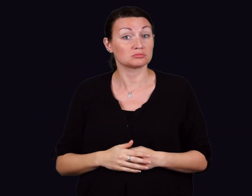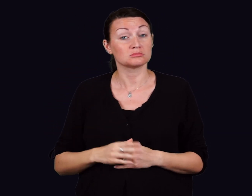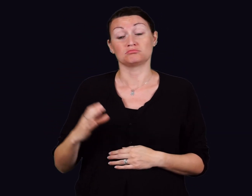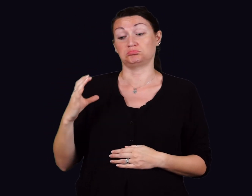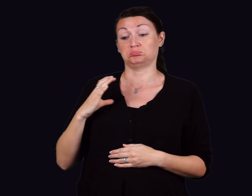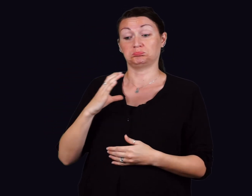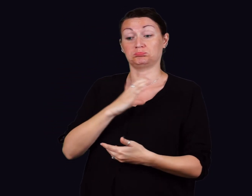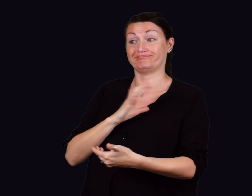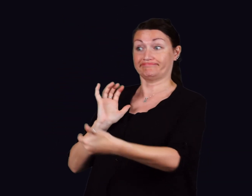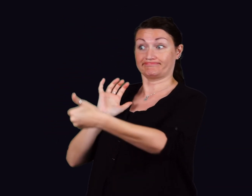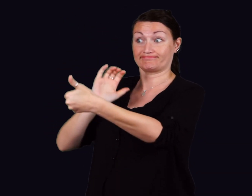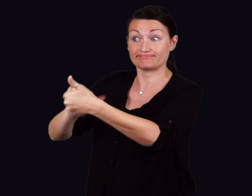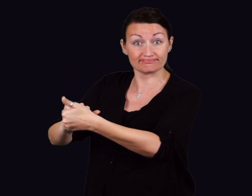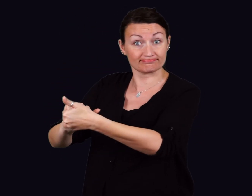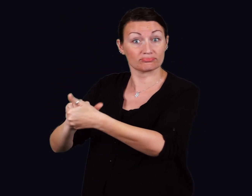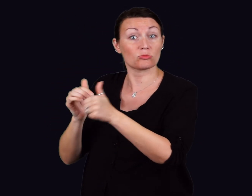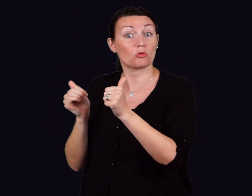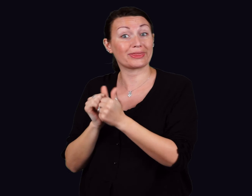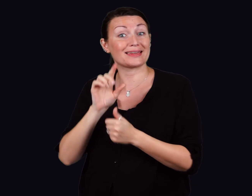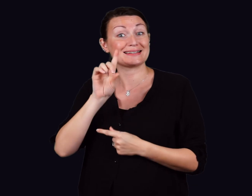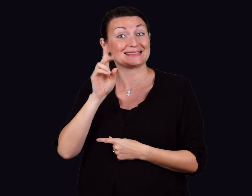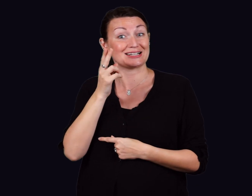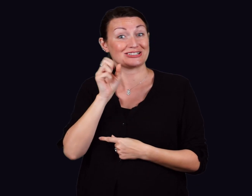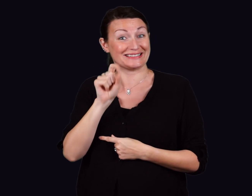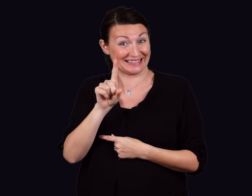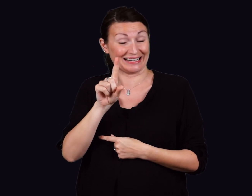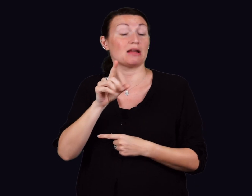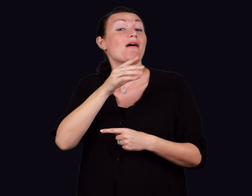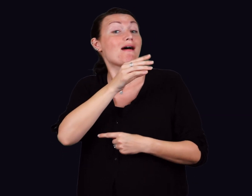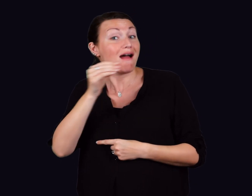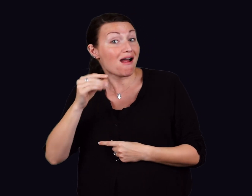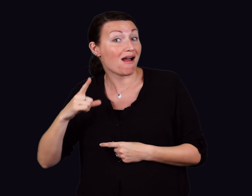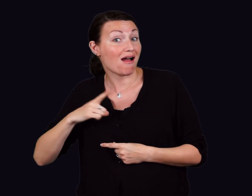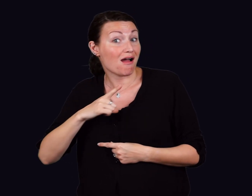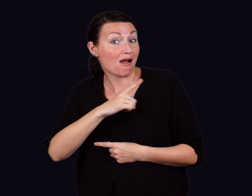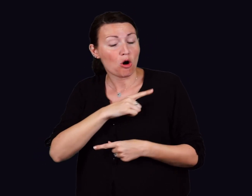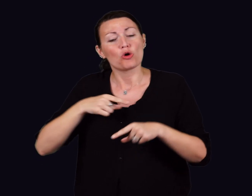The Commission worked with DHHSD and legislators